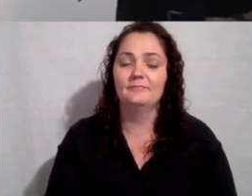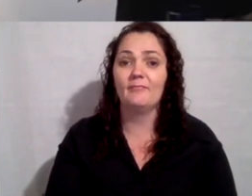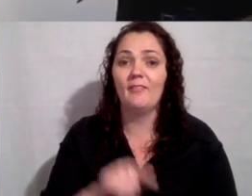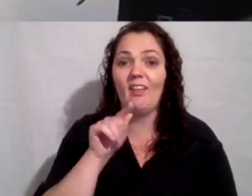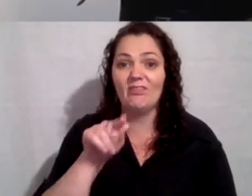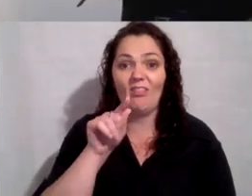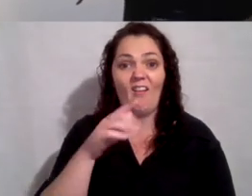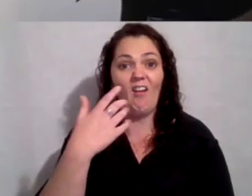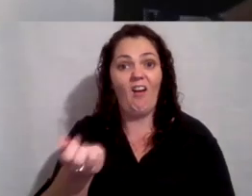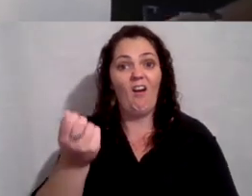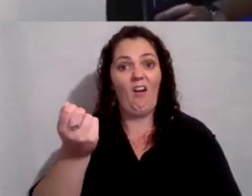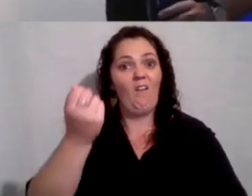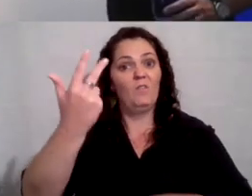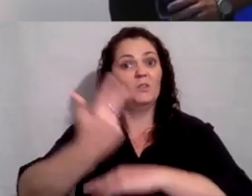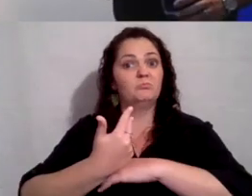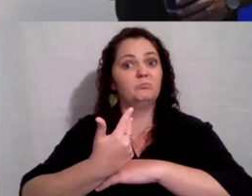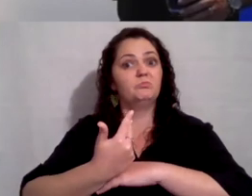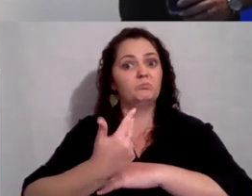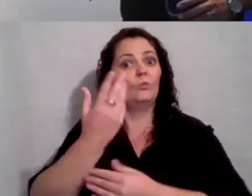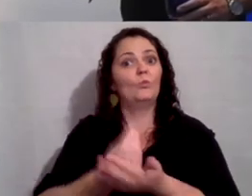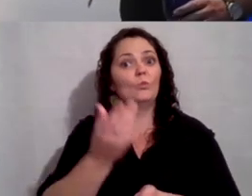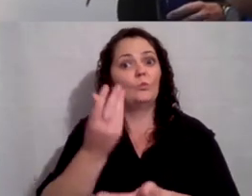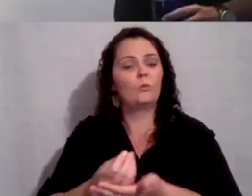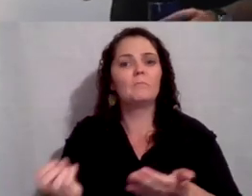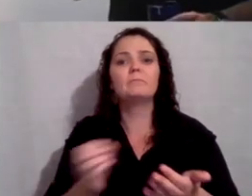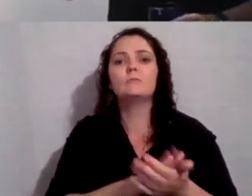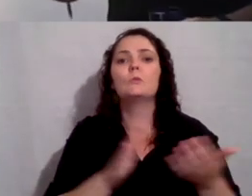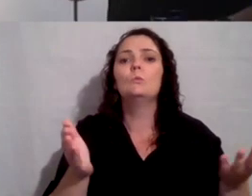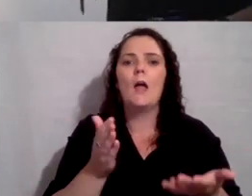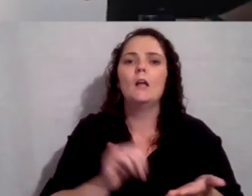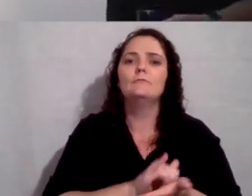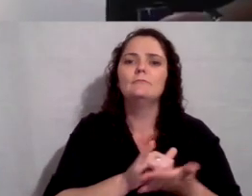Again these are being recorded, these will go up on YouTube in a couple of days too, so you can always come back and